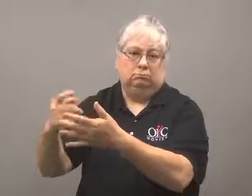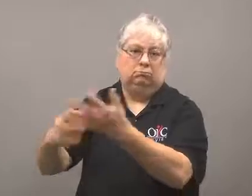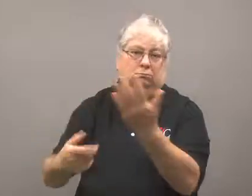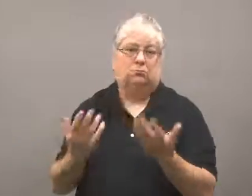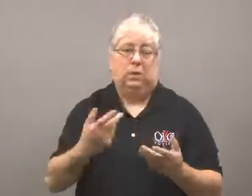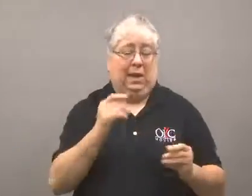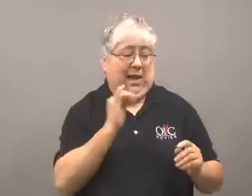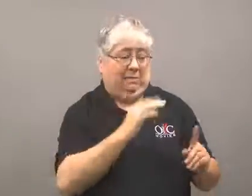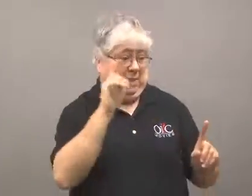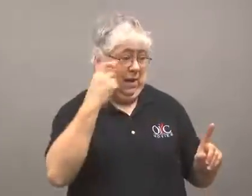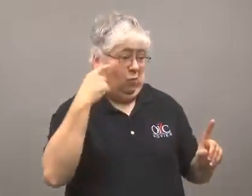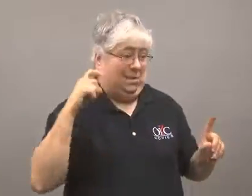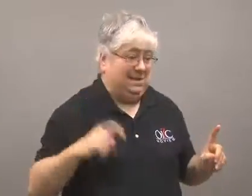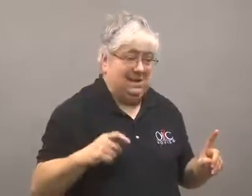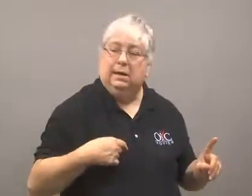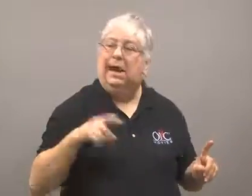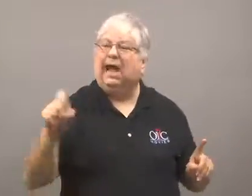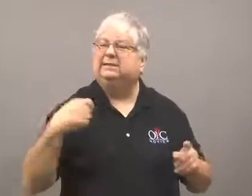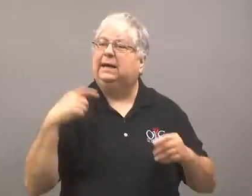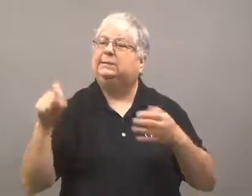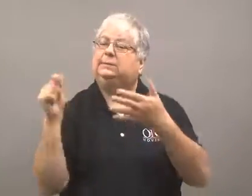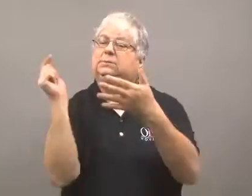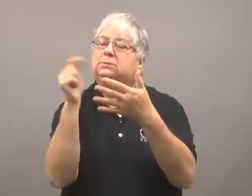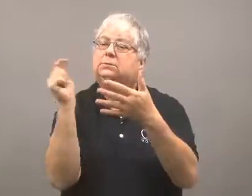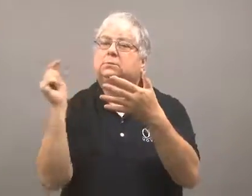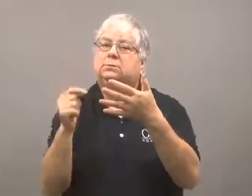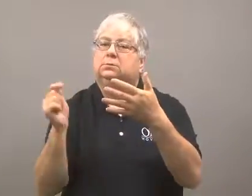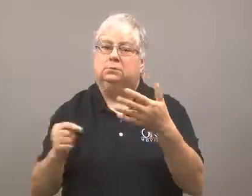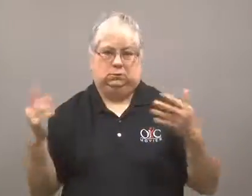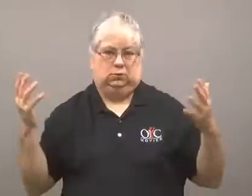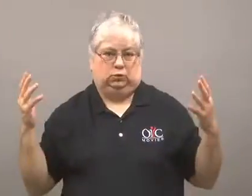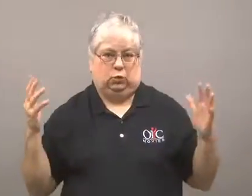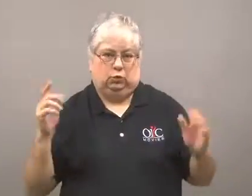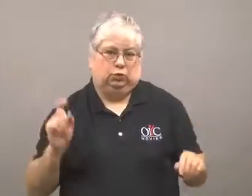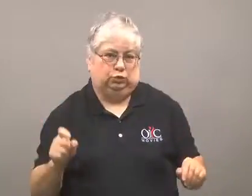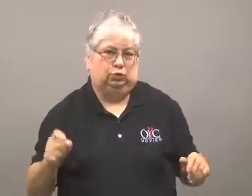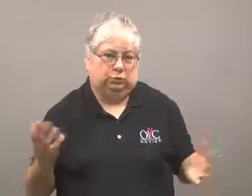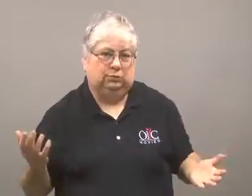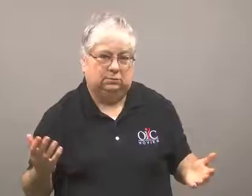Then the government can request certain records only.